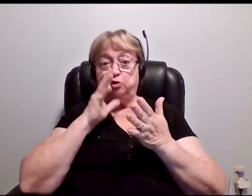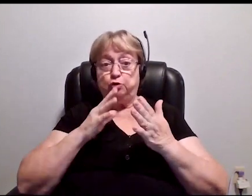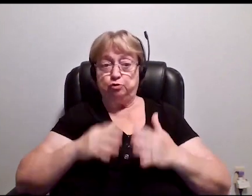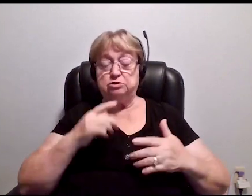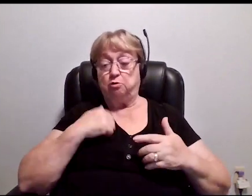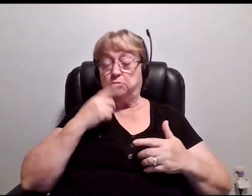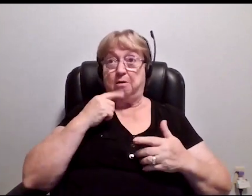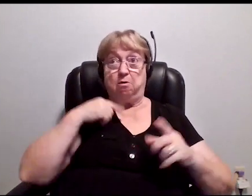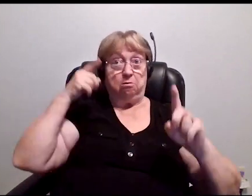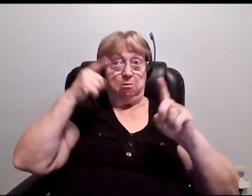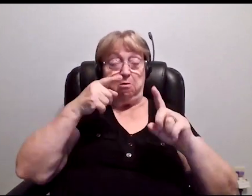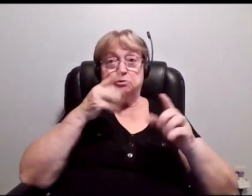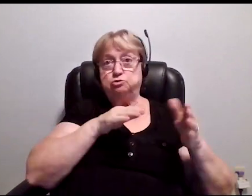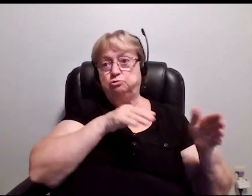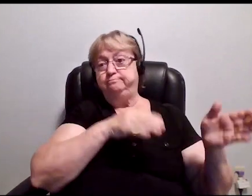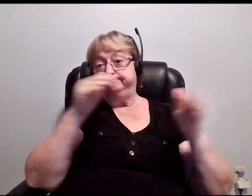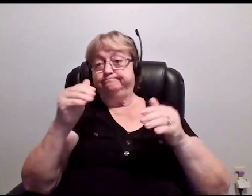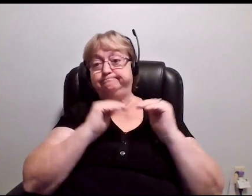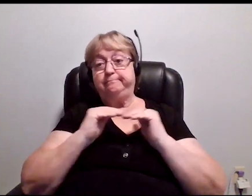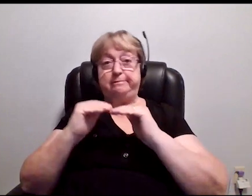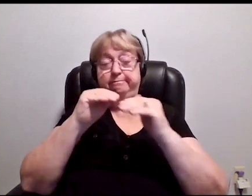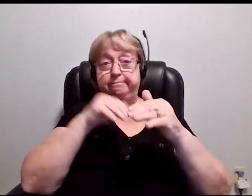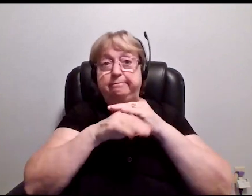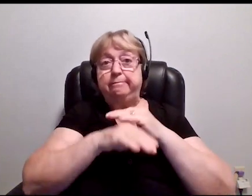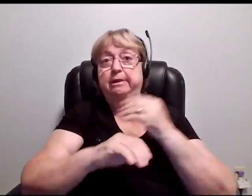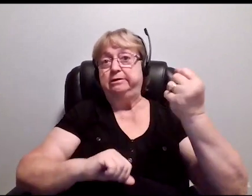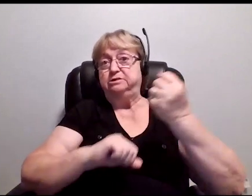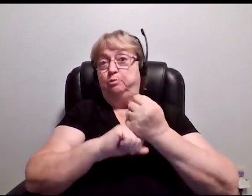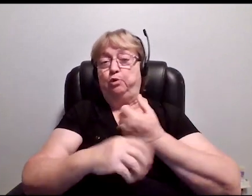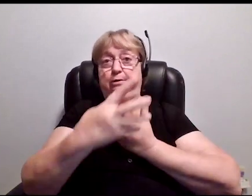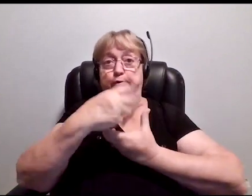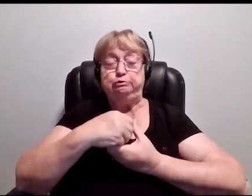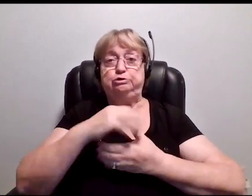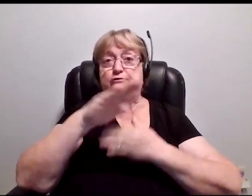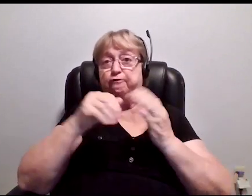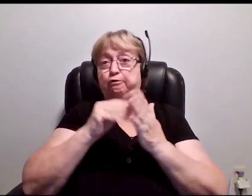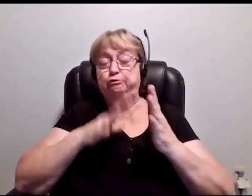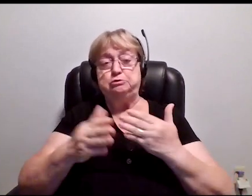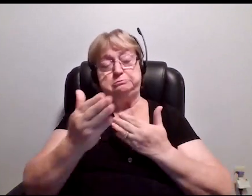towards social justice and equity of access, support, and inclusion of all learners, regardless of their disability status.